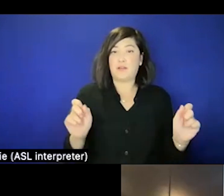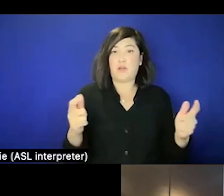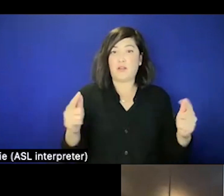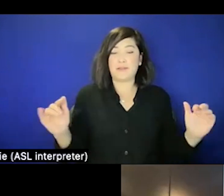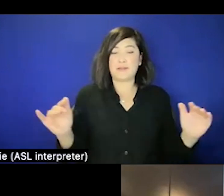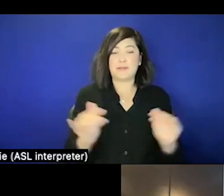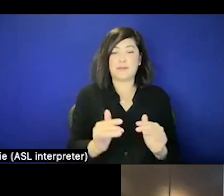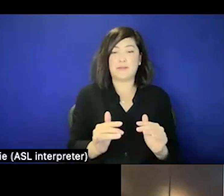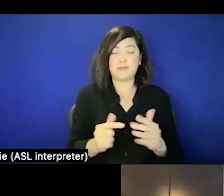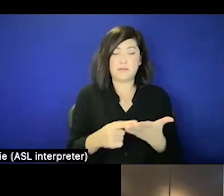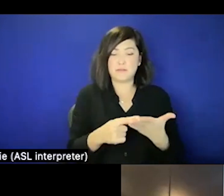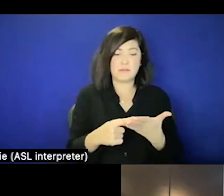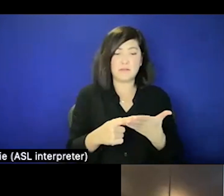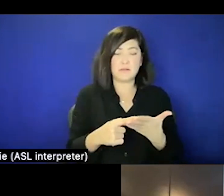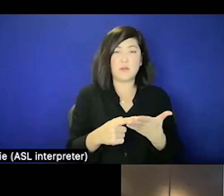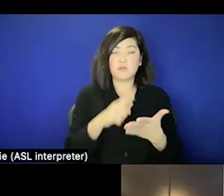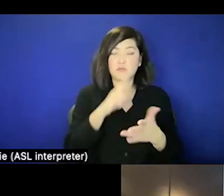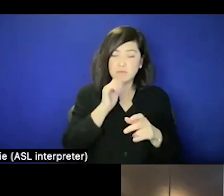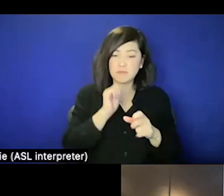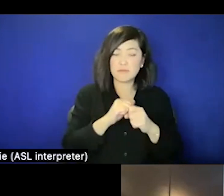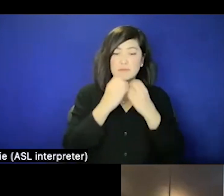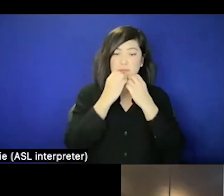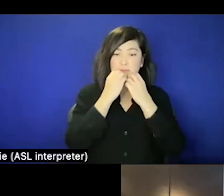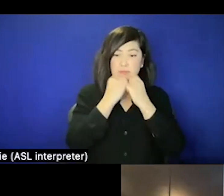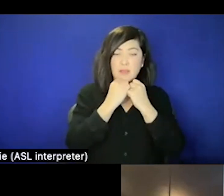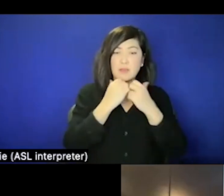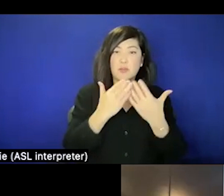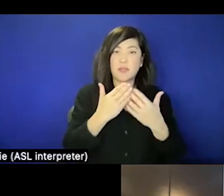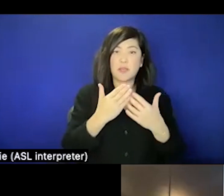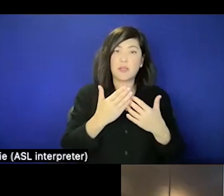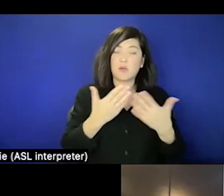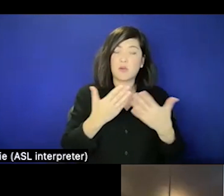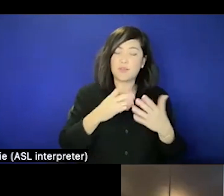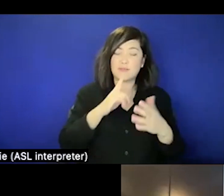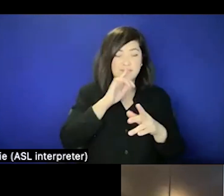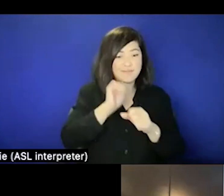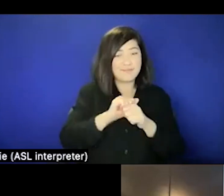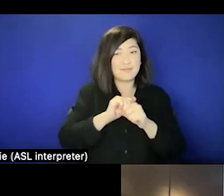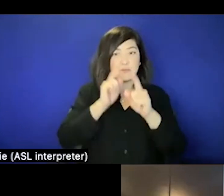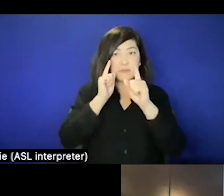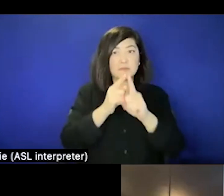and how do we value it? Some of that is fading now. And certainly, the political climate plays